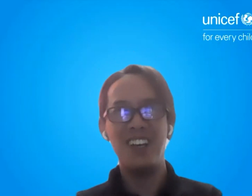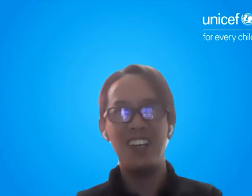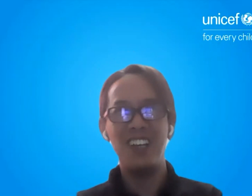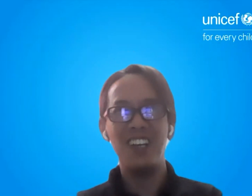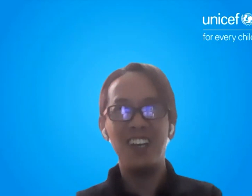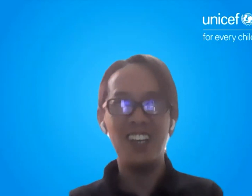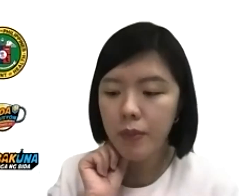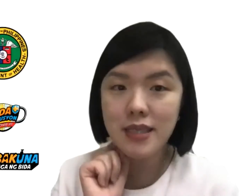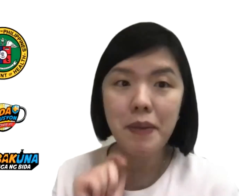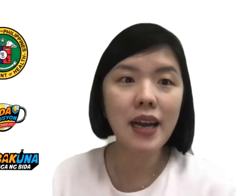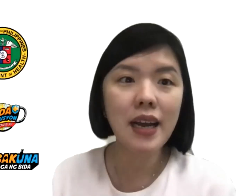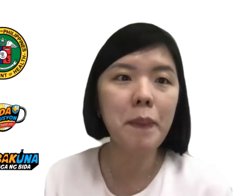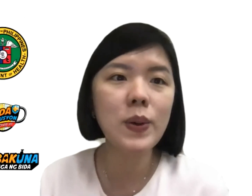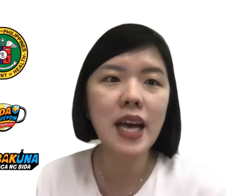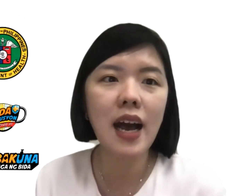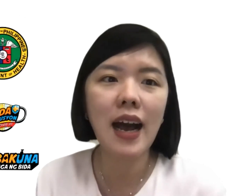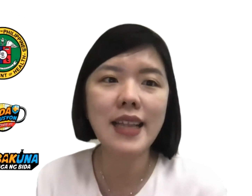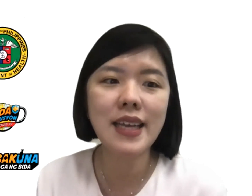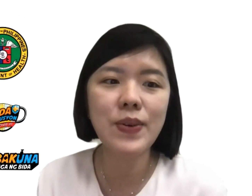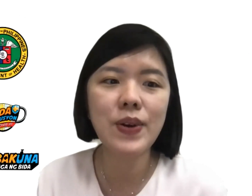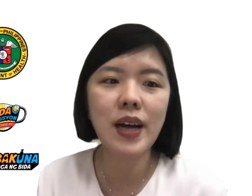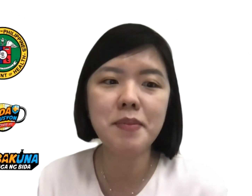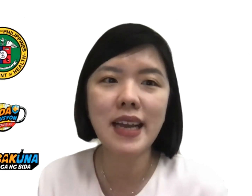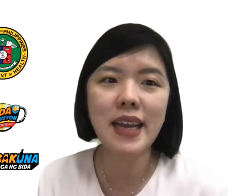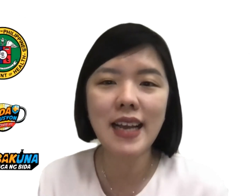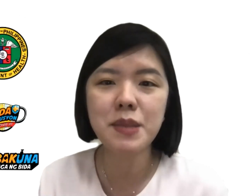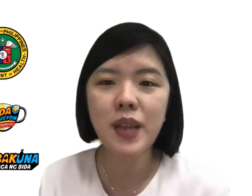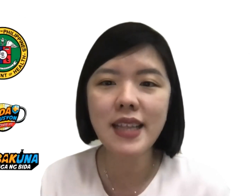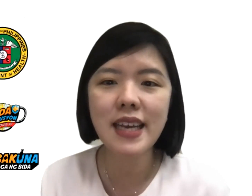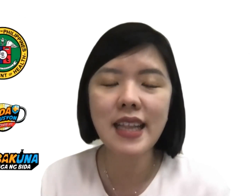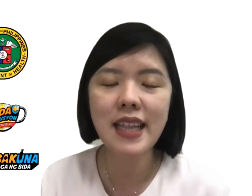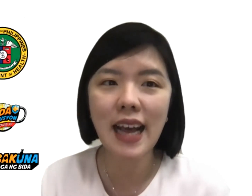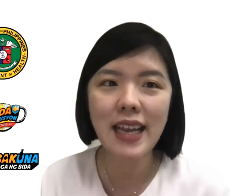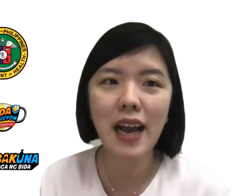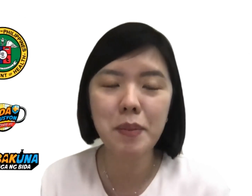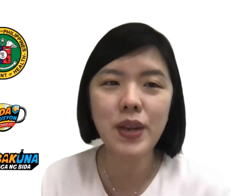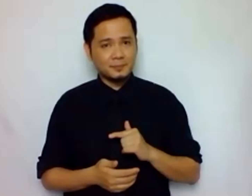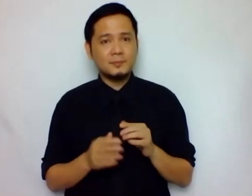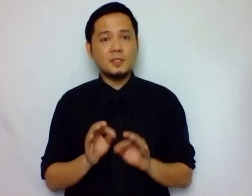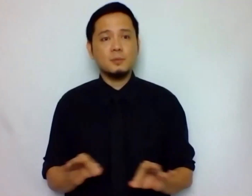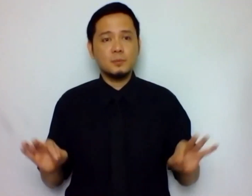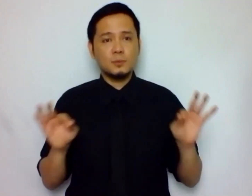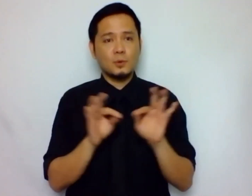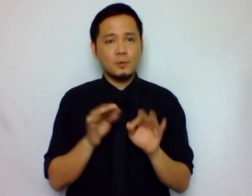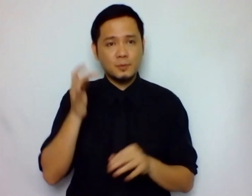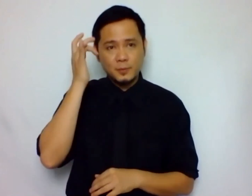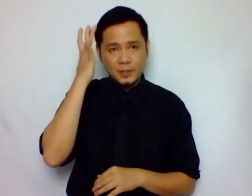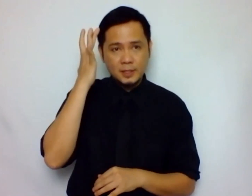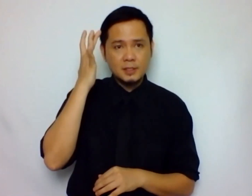So what’s important for us is to realize that we need more vaccination sites.